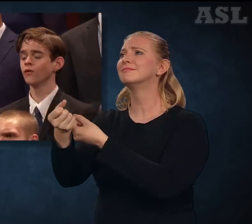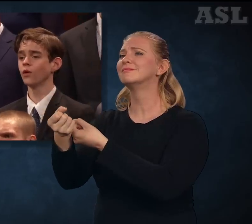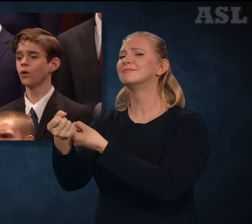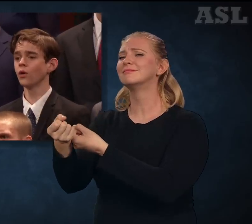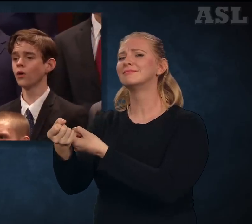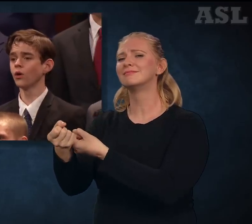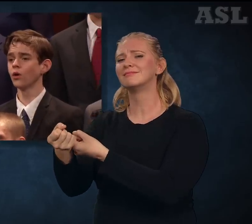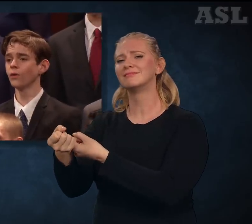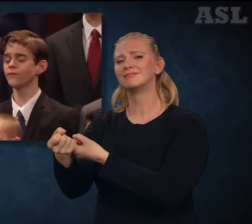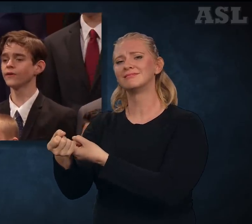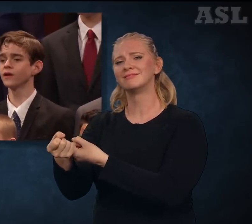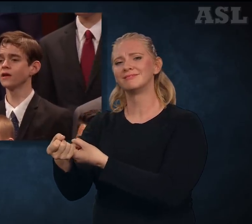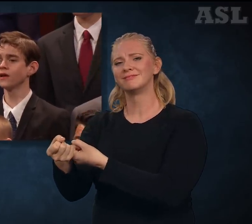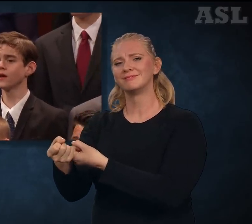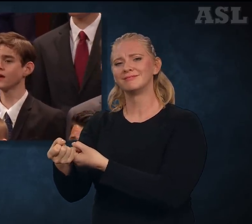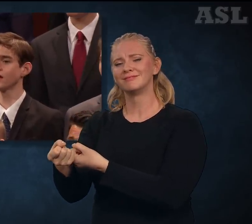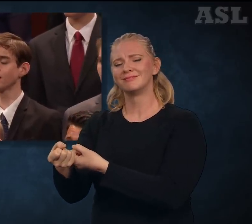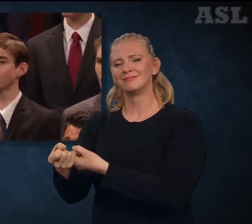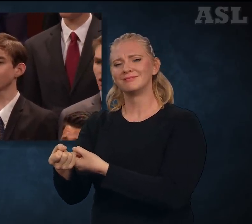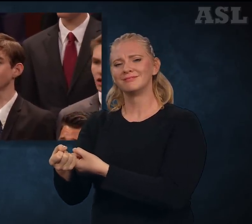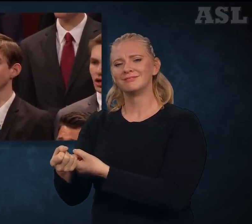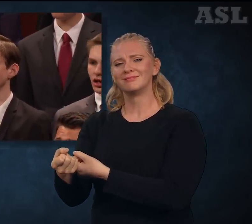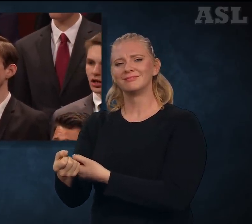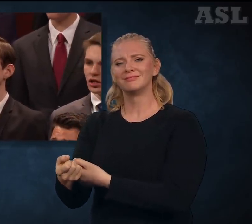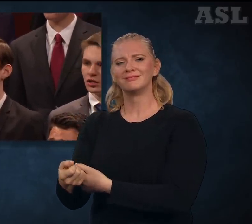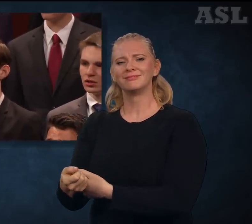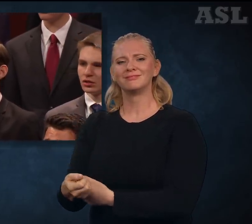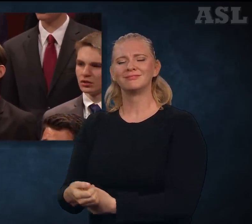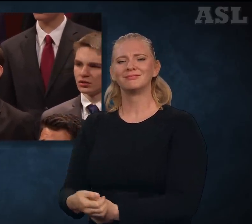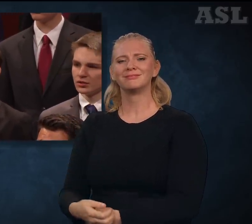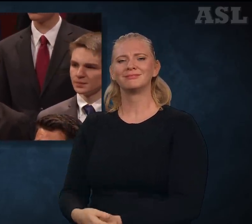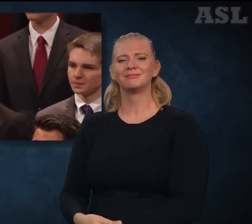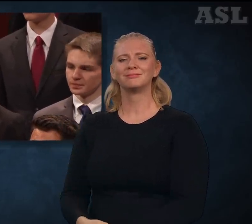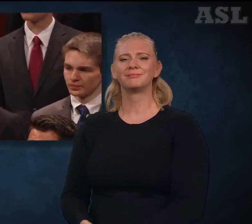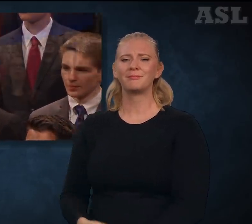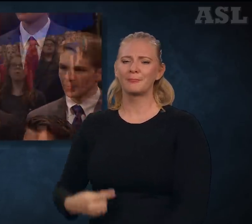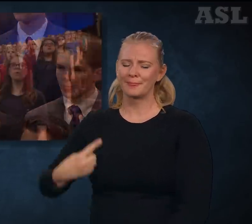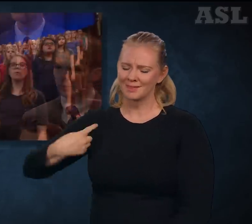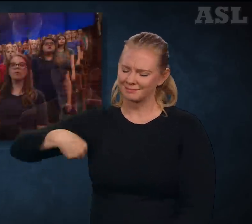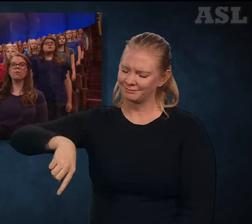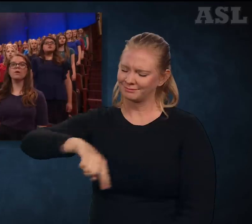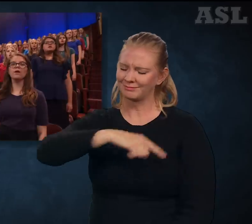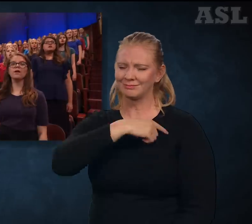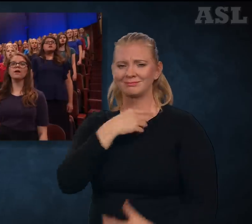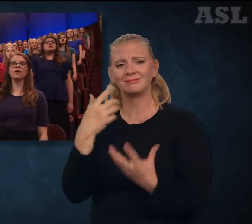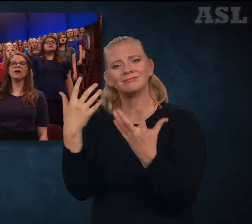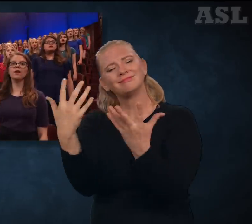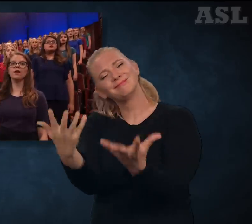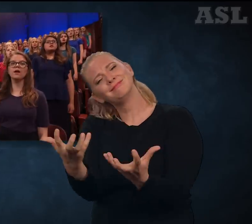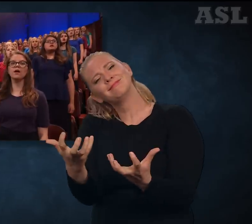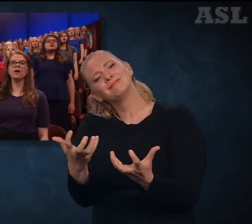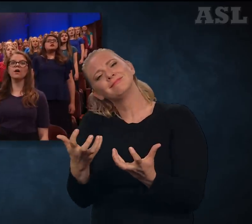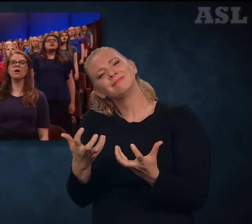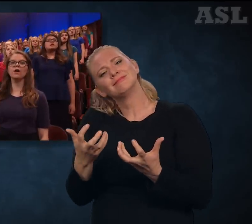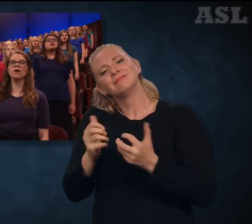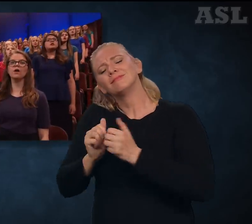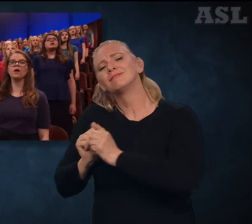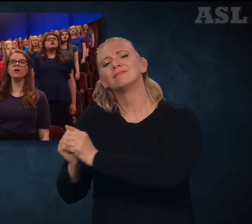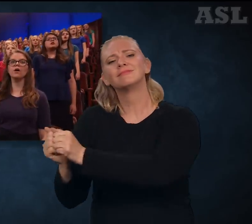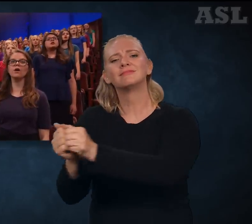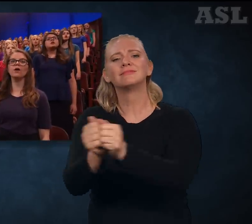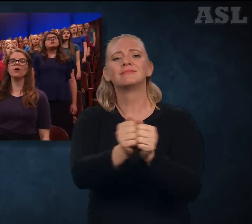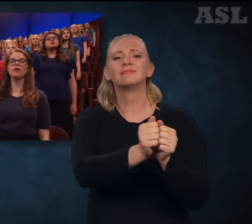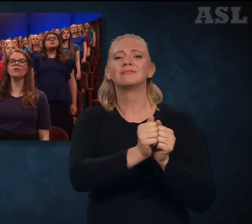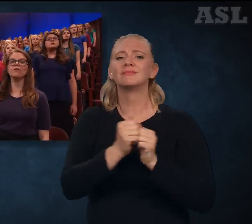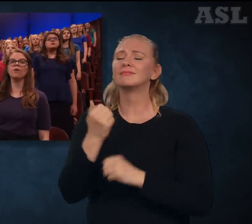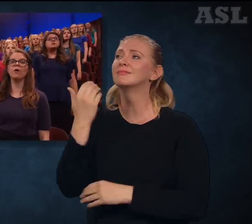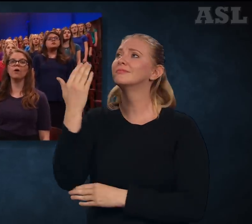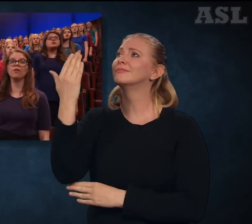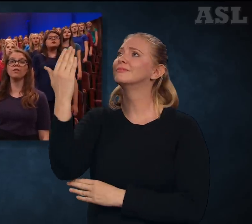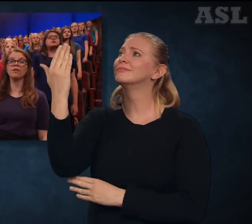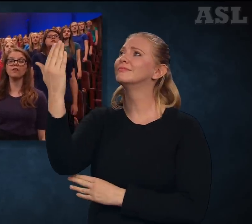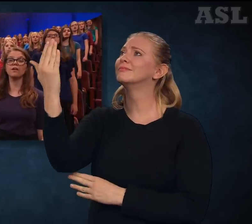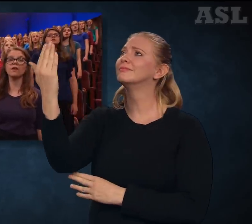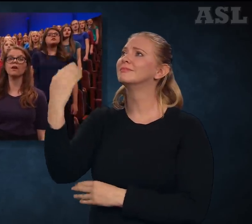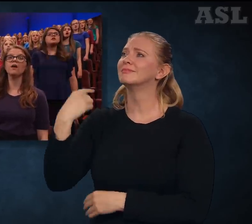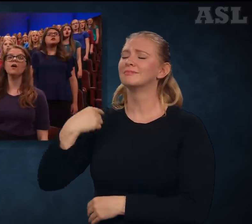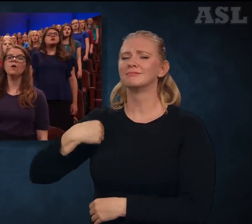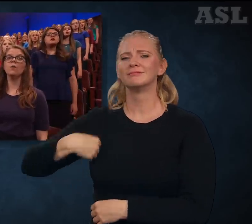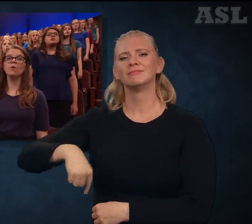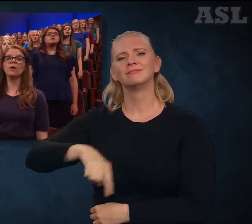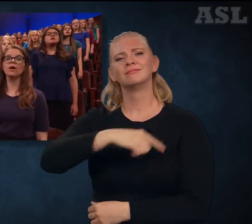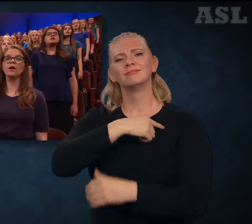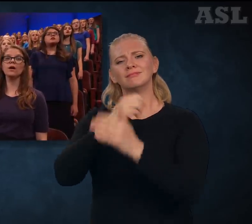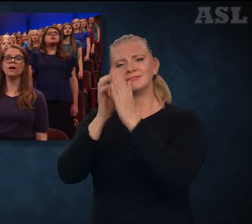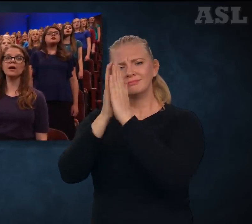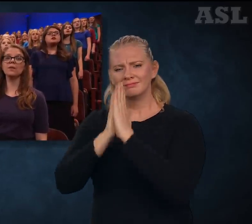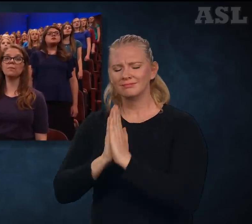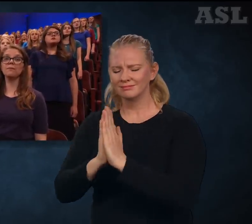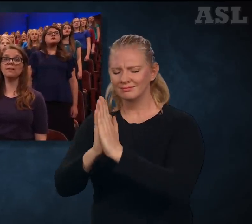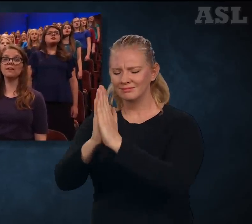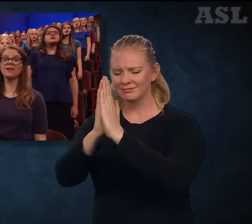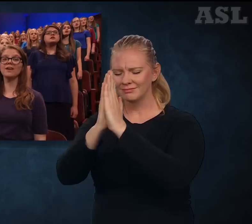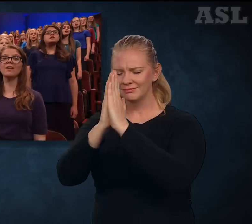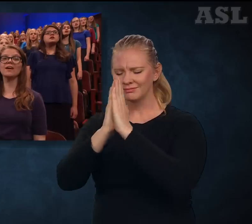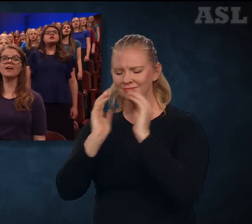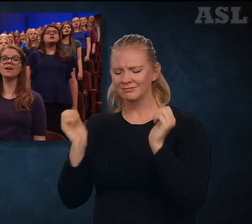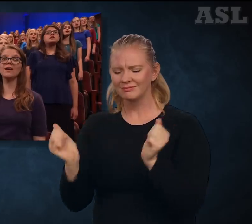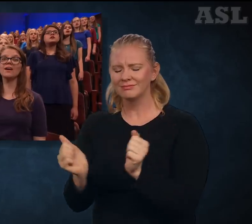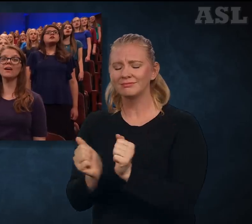"THY TRUST IN US MAY WE FULFILL."